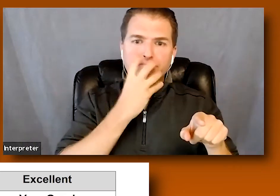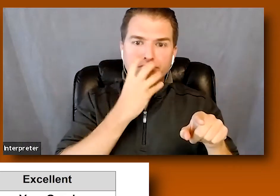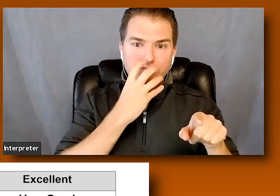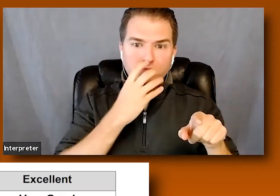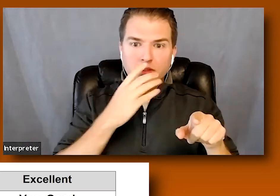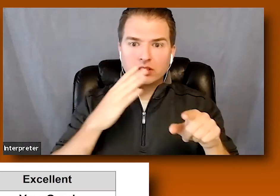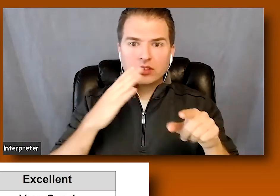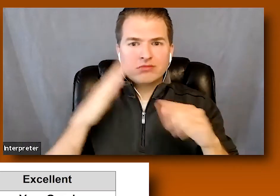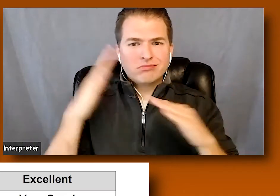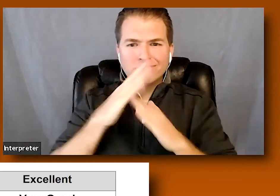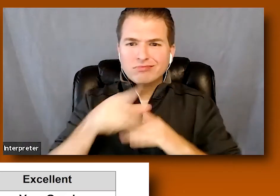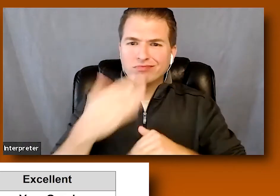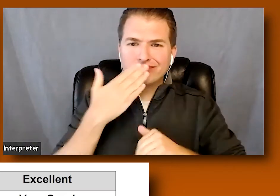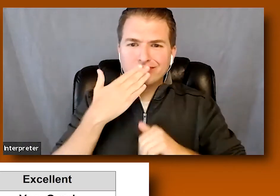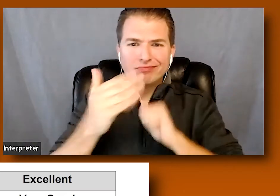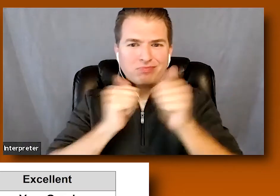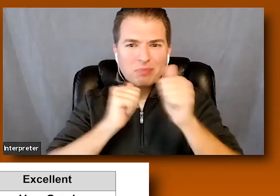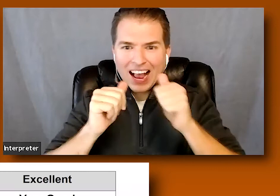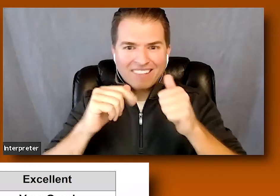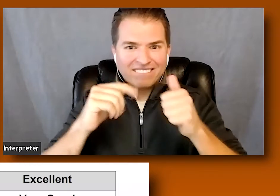competitive, and not competitive.